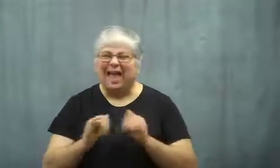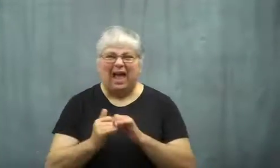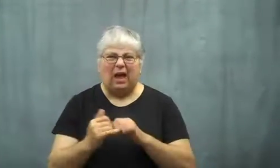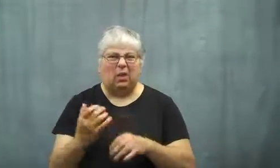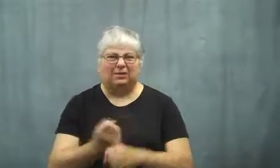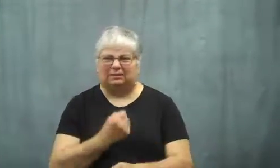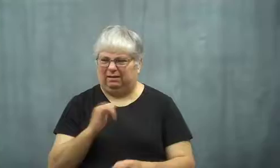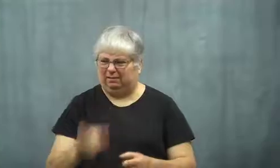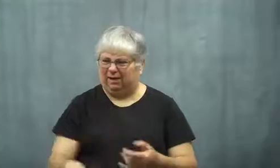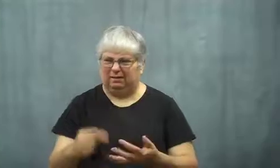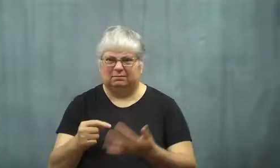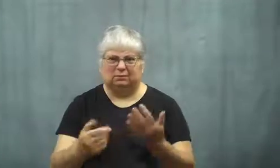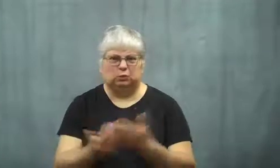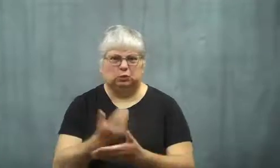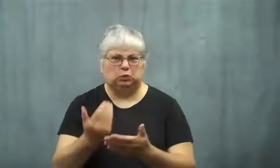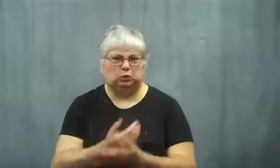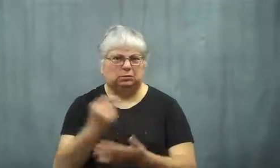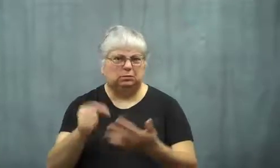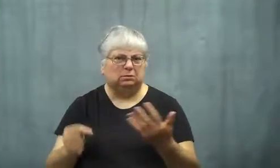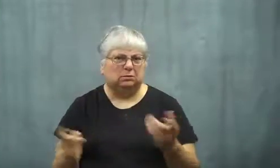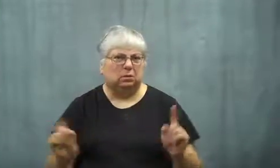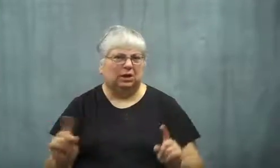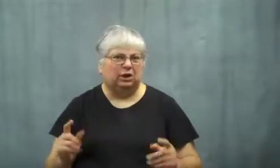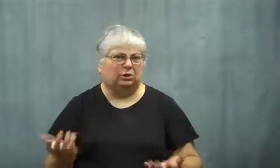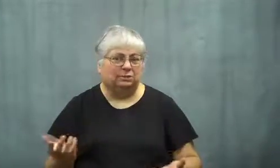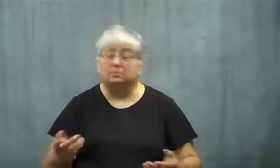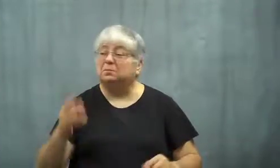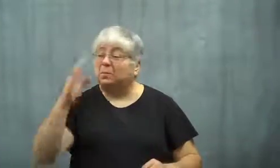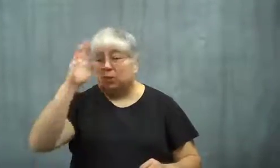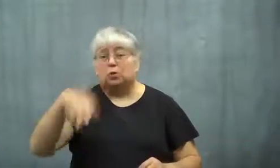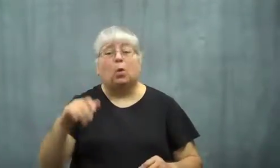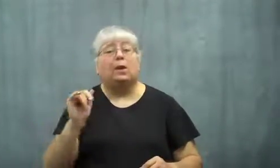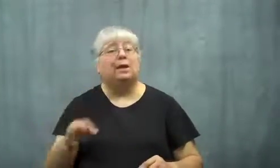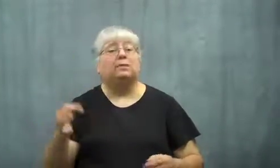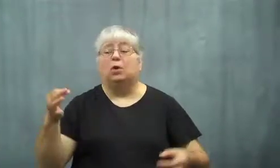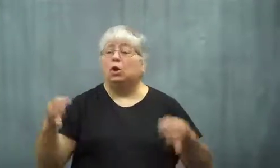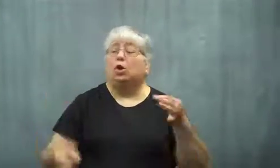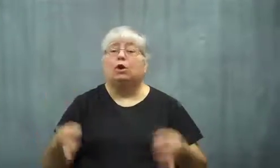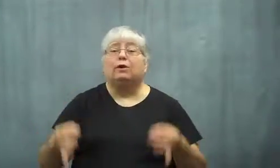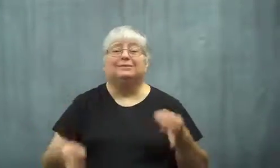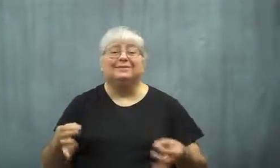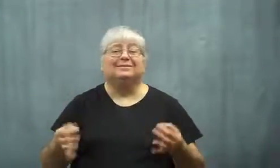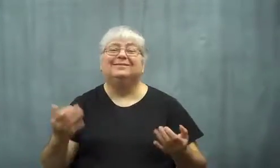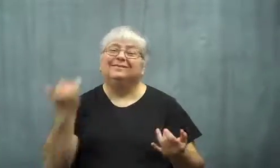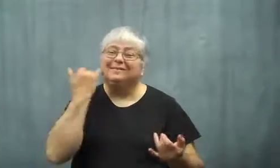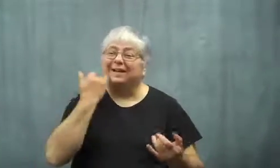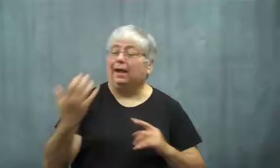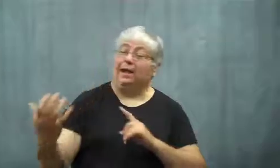Where did this new information come from?